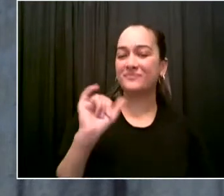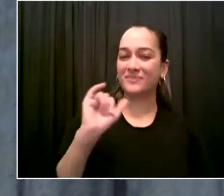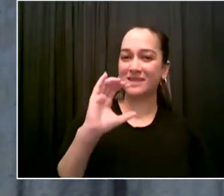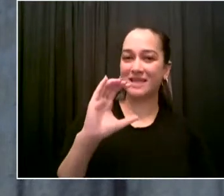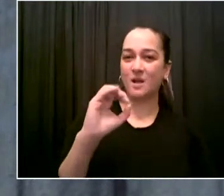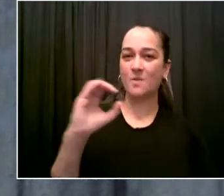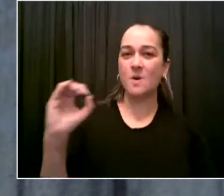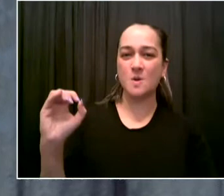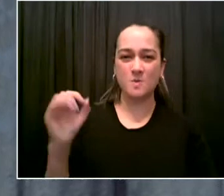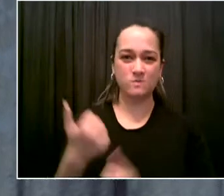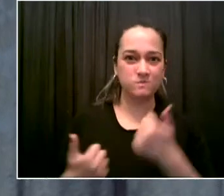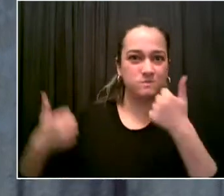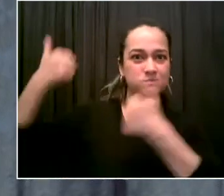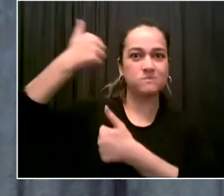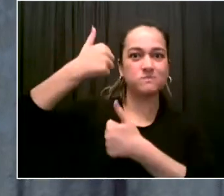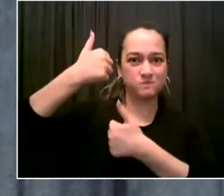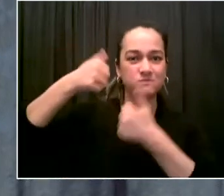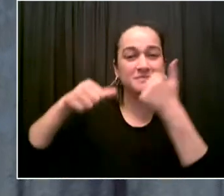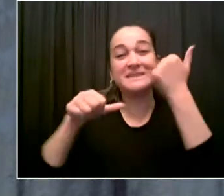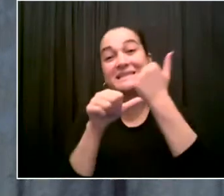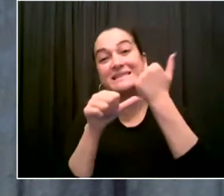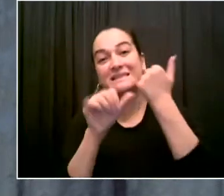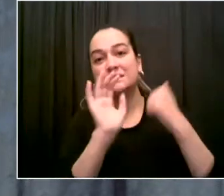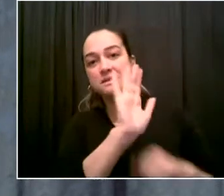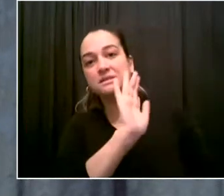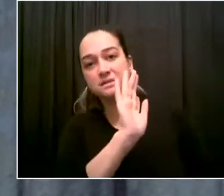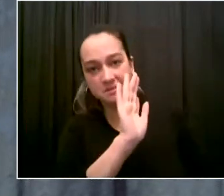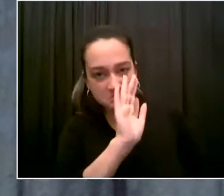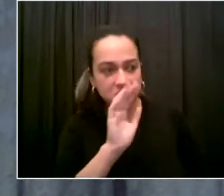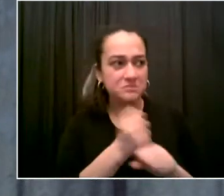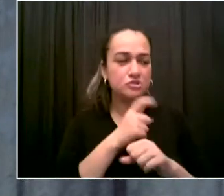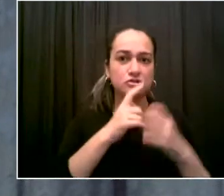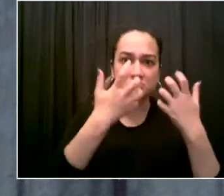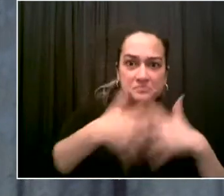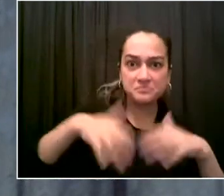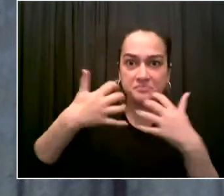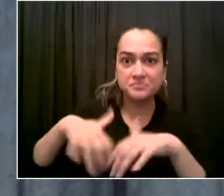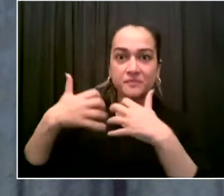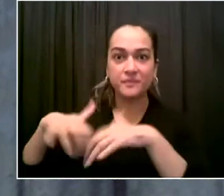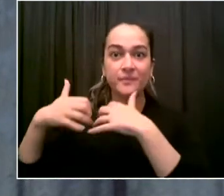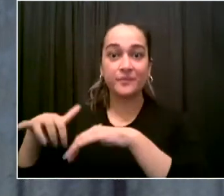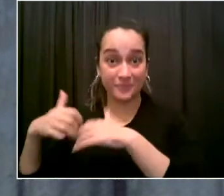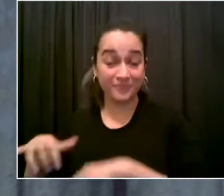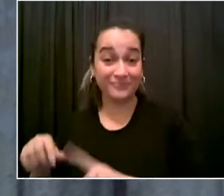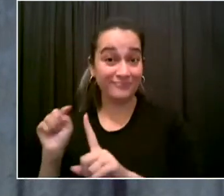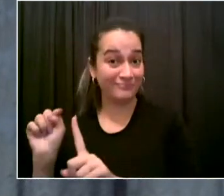THE FIRST ASSISTANT CORPORATION COUNSEL AND THEY GAVE ME A LOT OF EXPOSUE RTTHO E